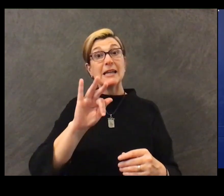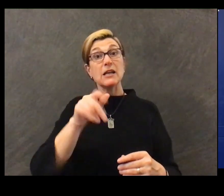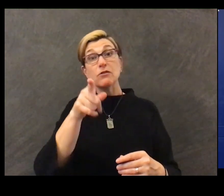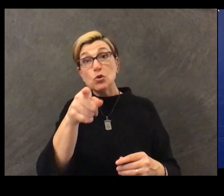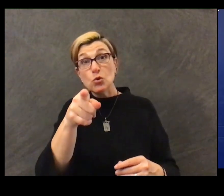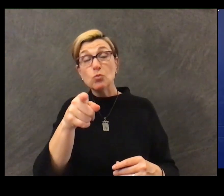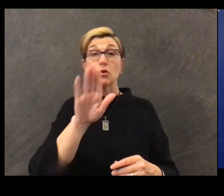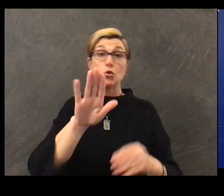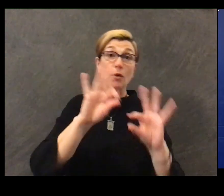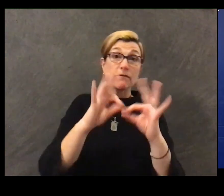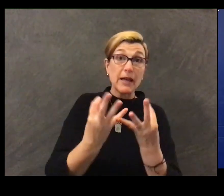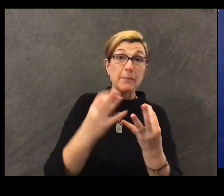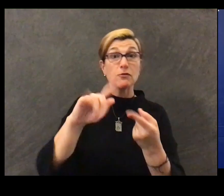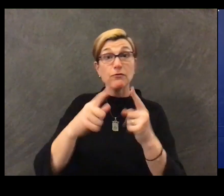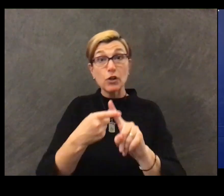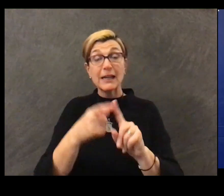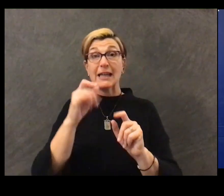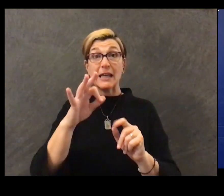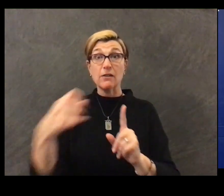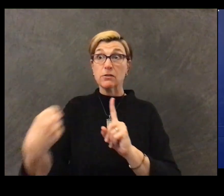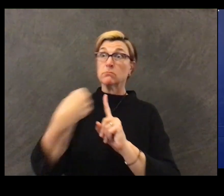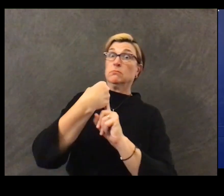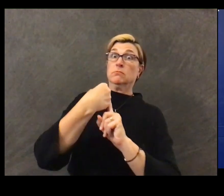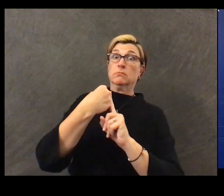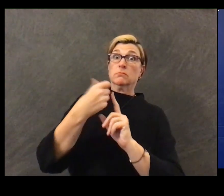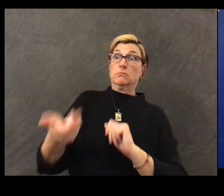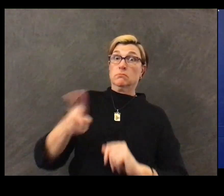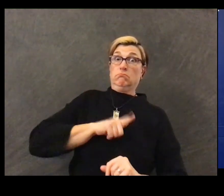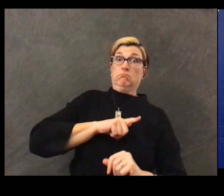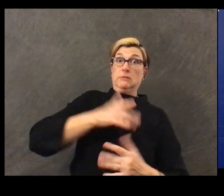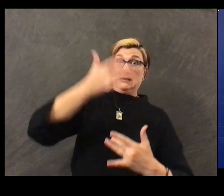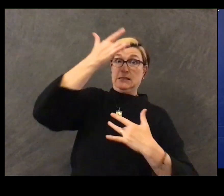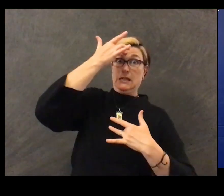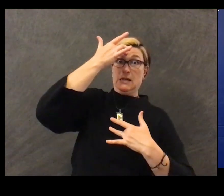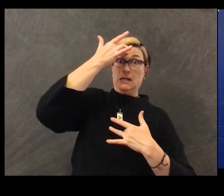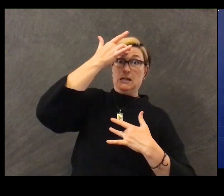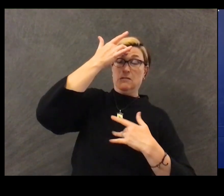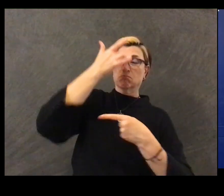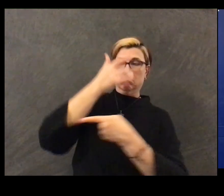facing serious consequences from the coronavirus to need that equipment to